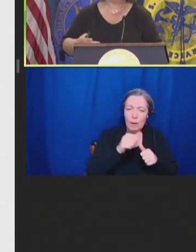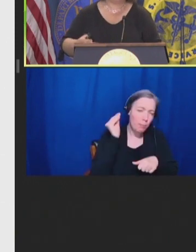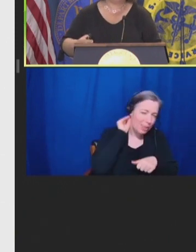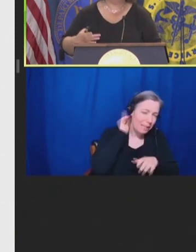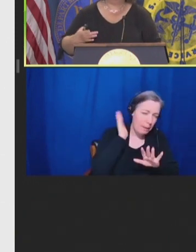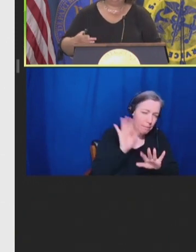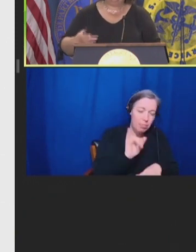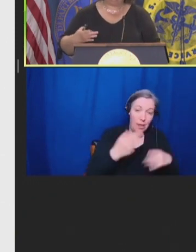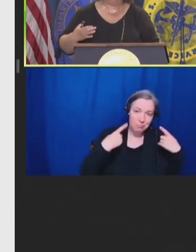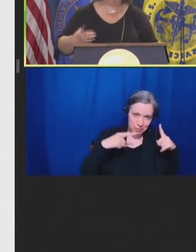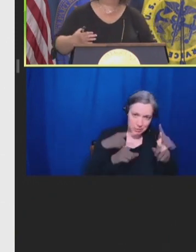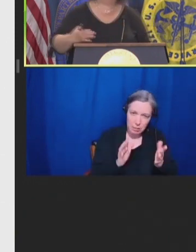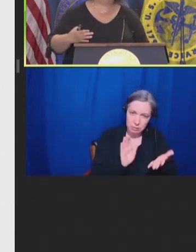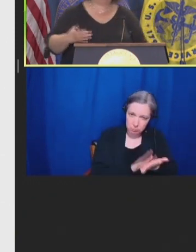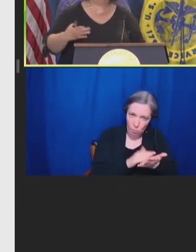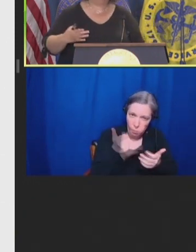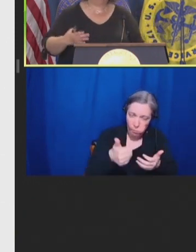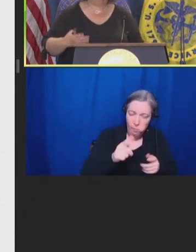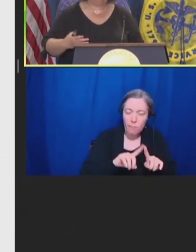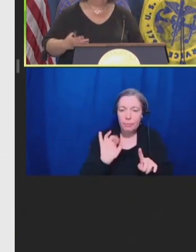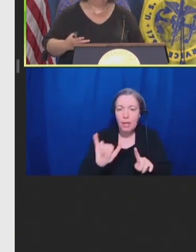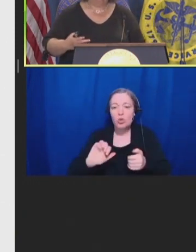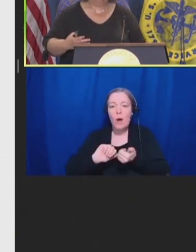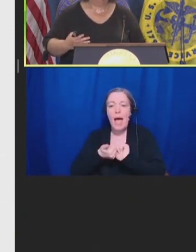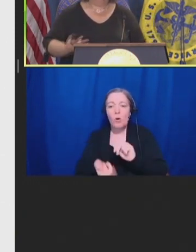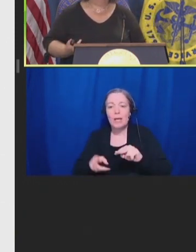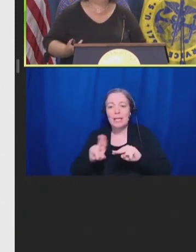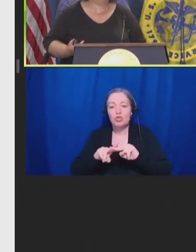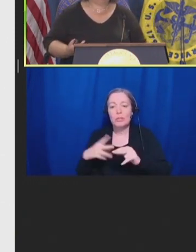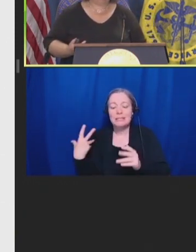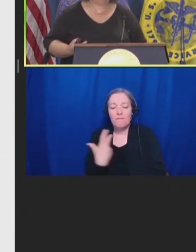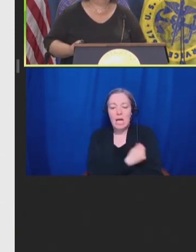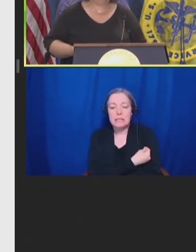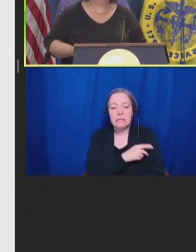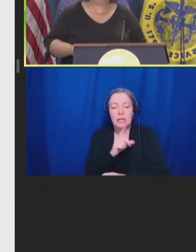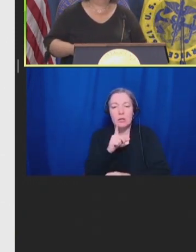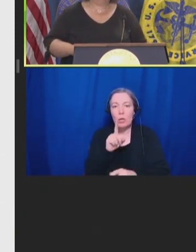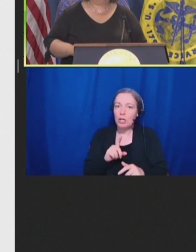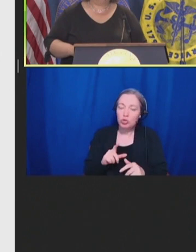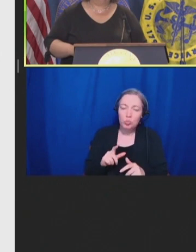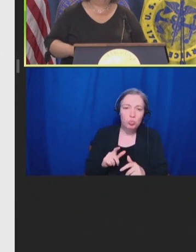routine vaccination uptake. We want to build on the lessons that we've learned from COVID. And